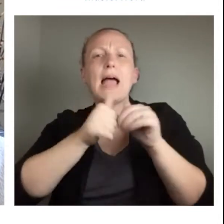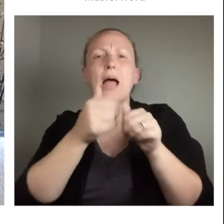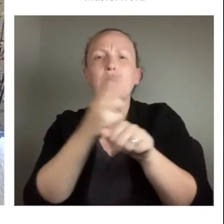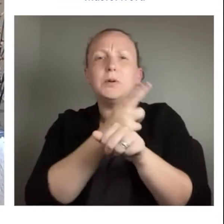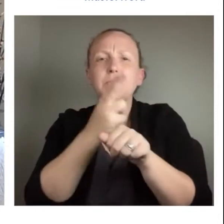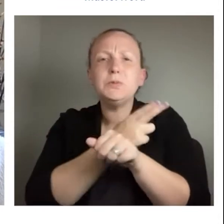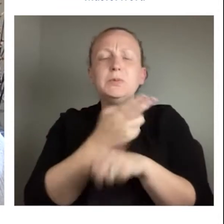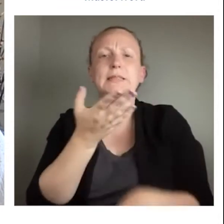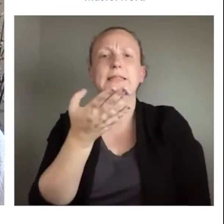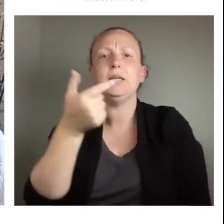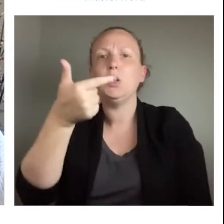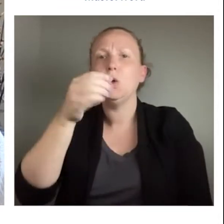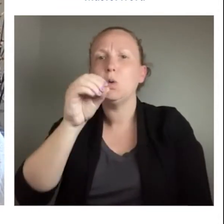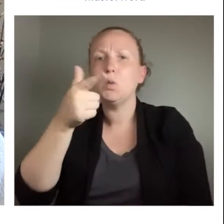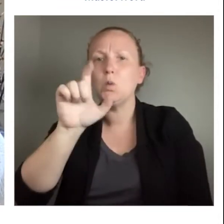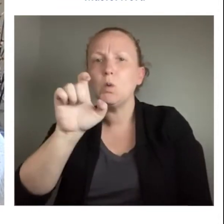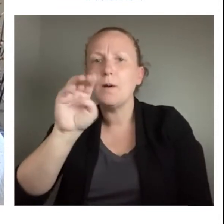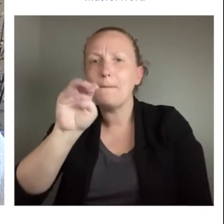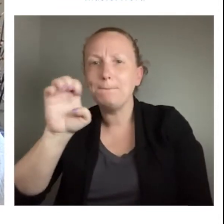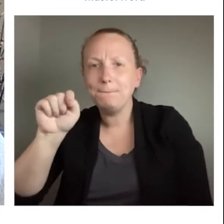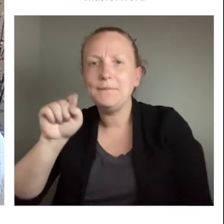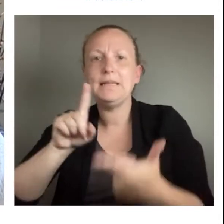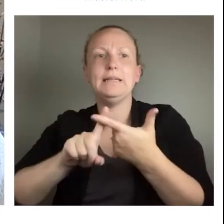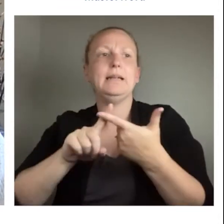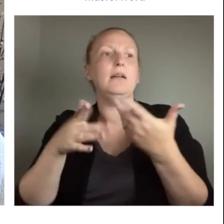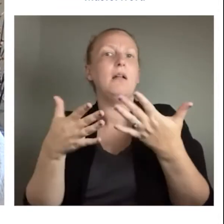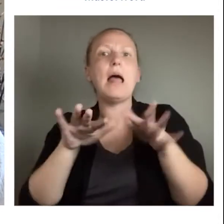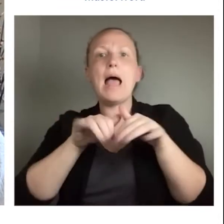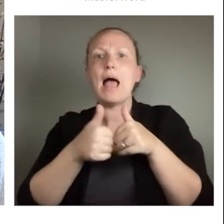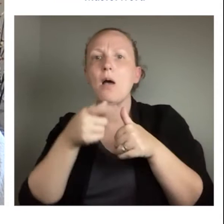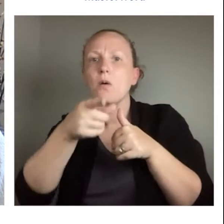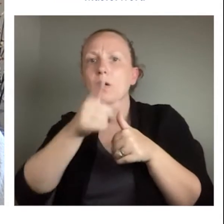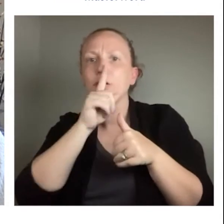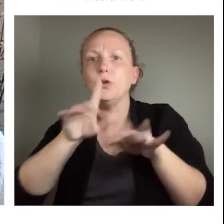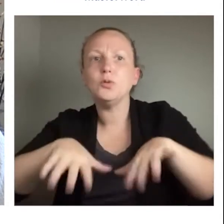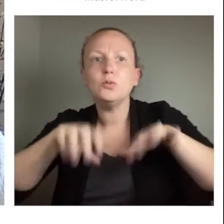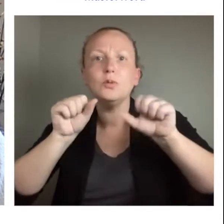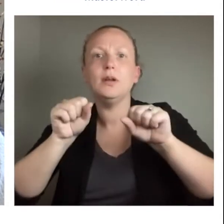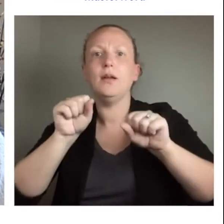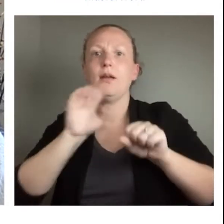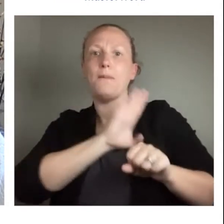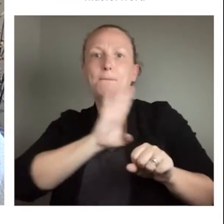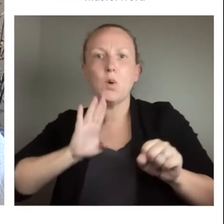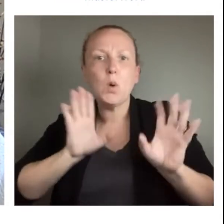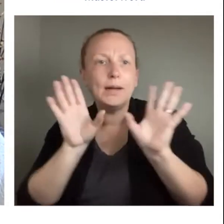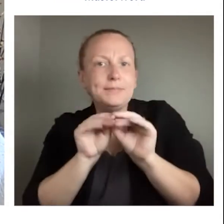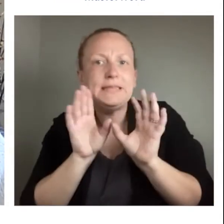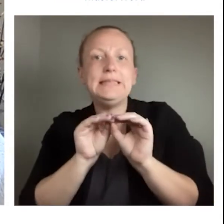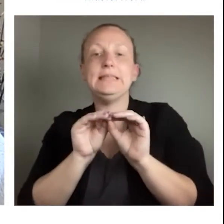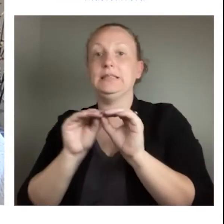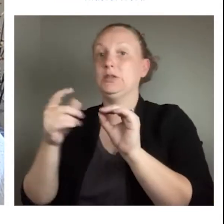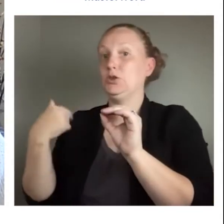board meetings?” So, we brought together a group of experts. We share the challenges and the successes that